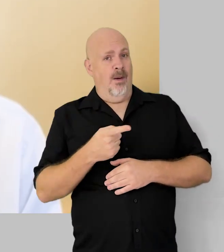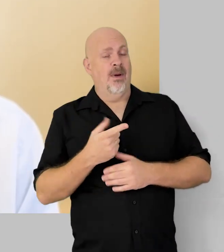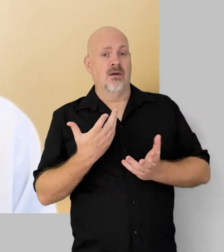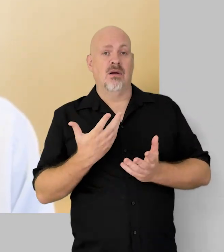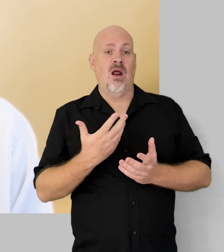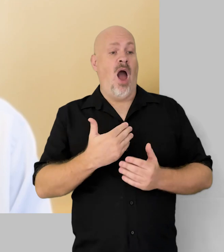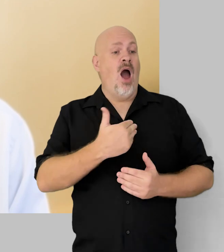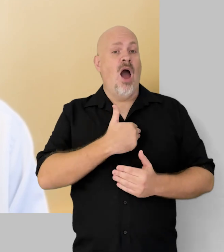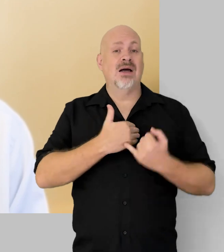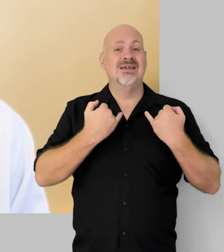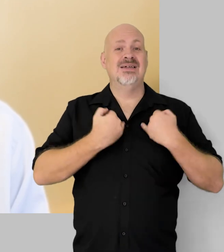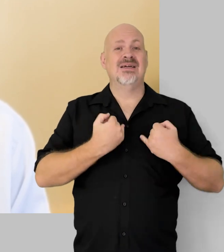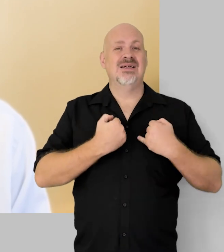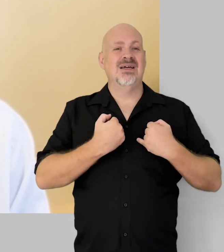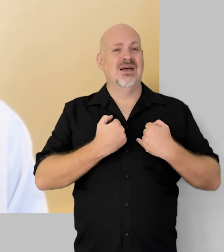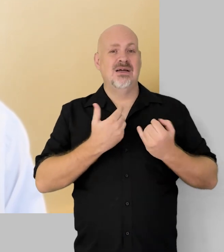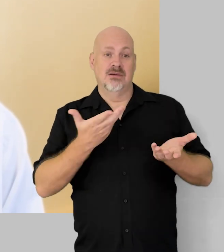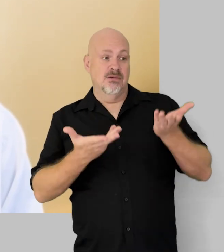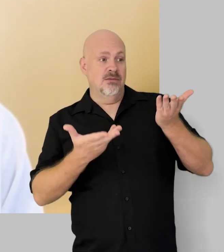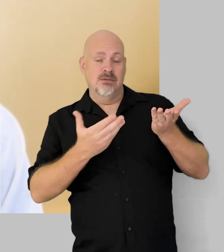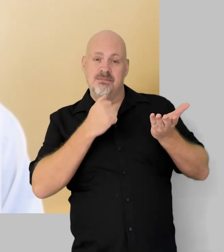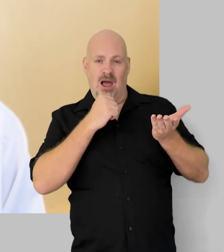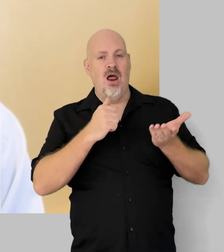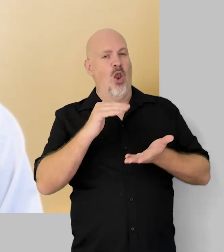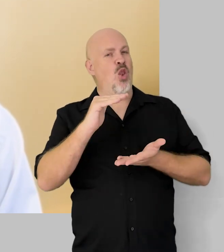However, this is not the case everywhere.